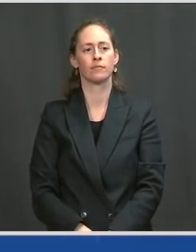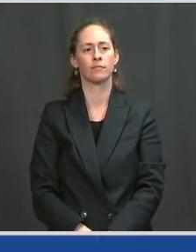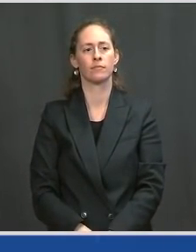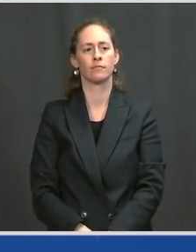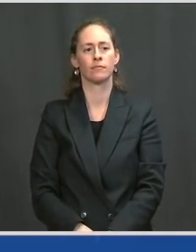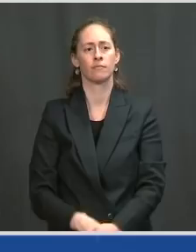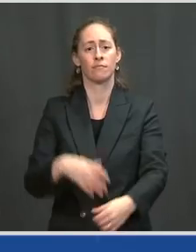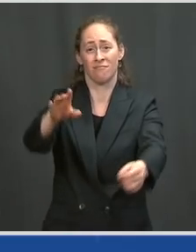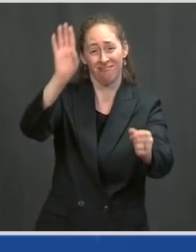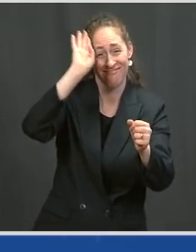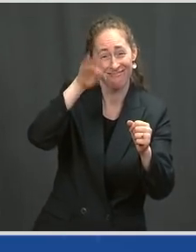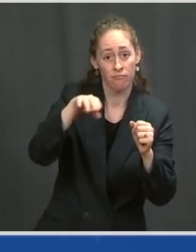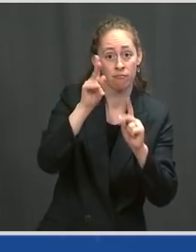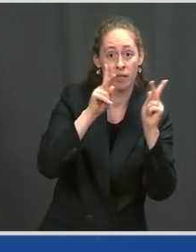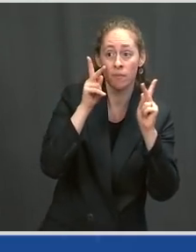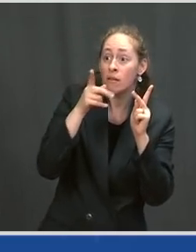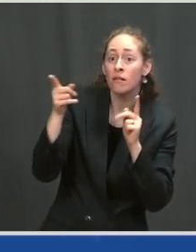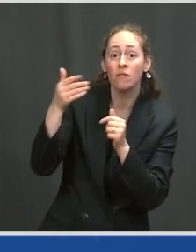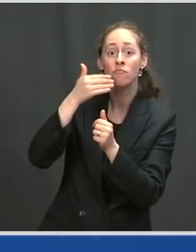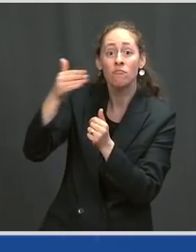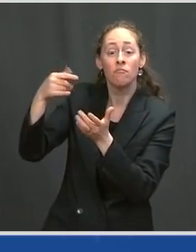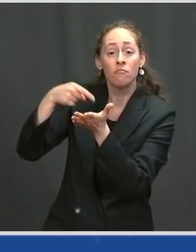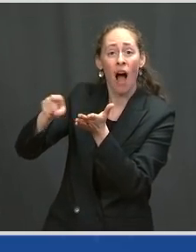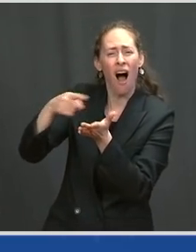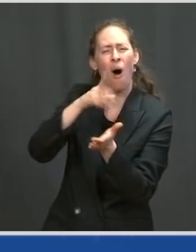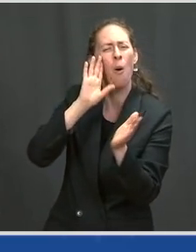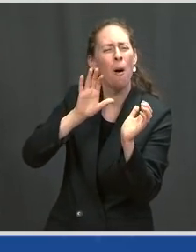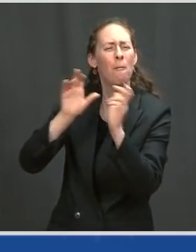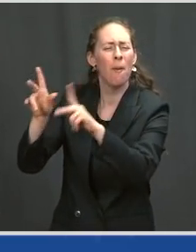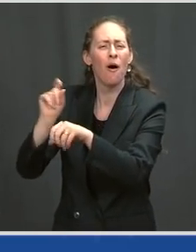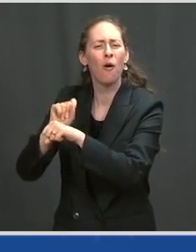gave businesses over $1.4 trillion in COVID relief.